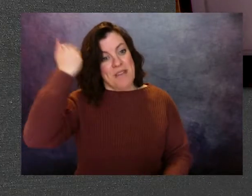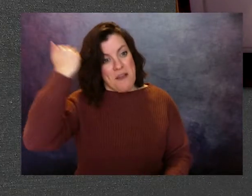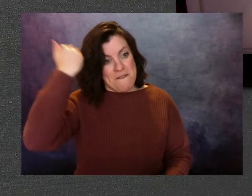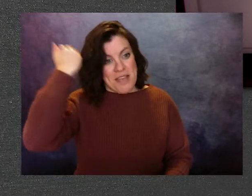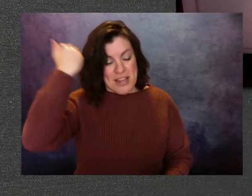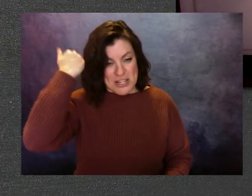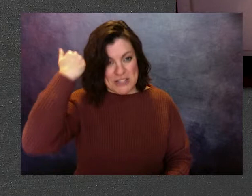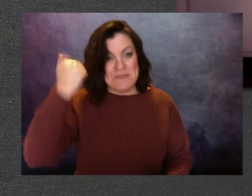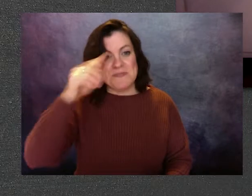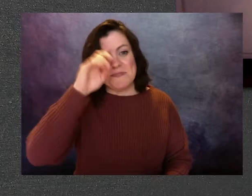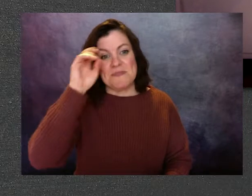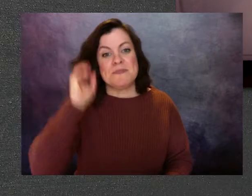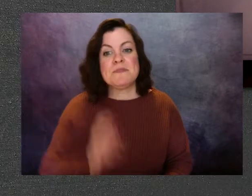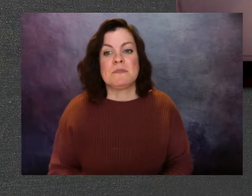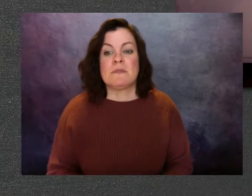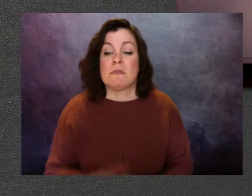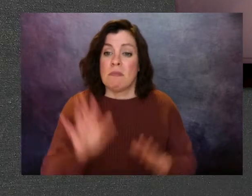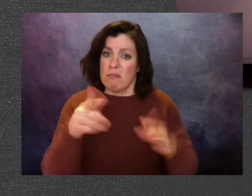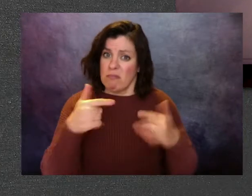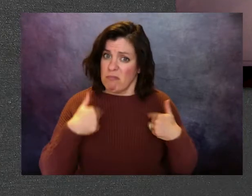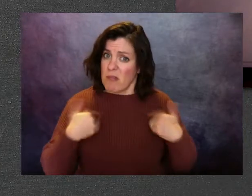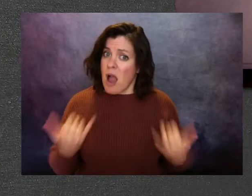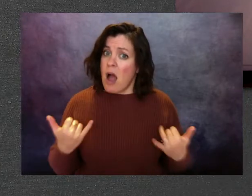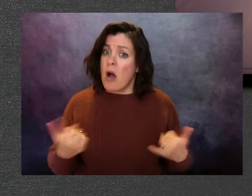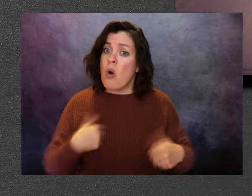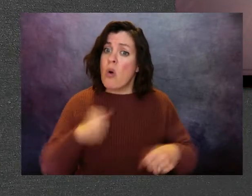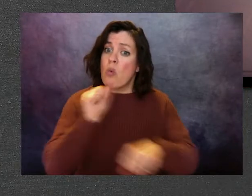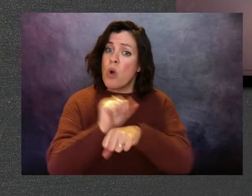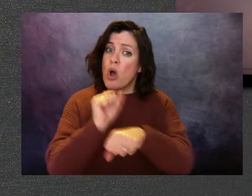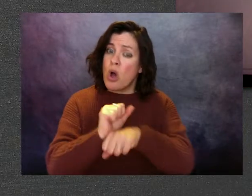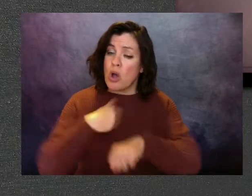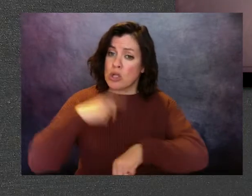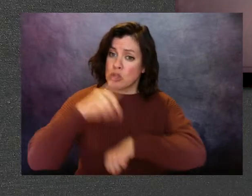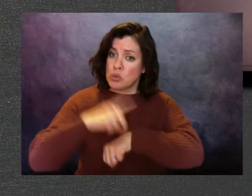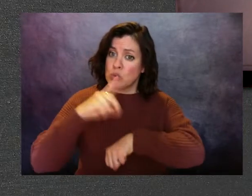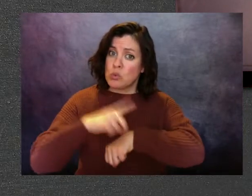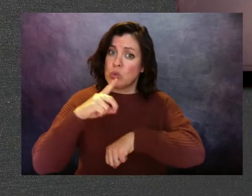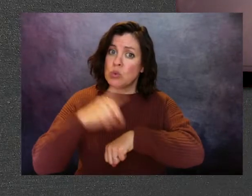When I'm on duty. I sleep at the fire station.